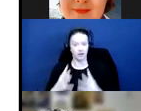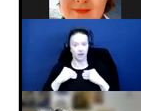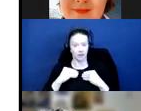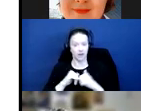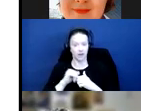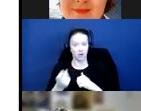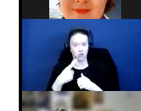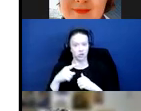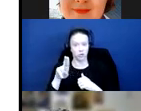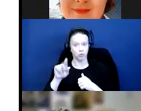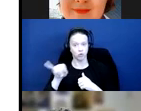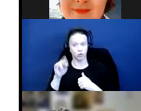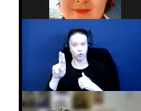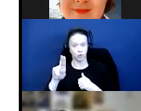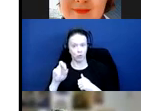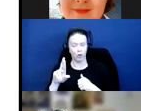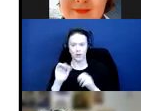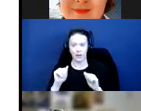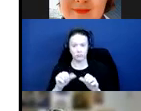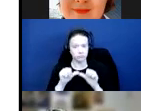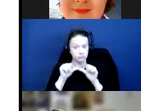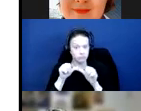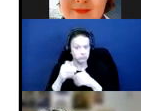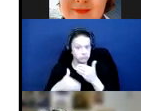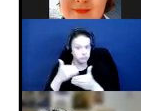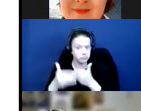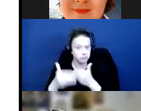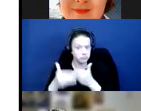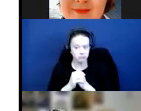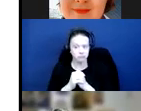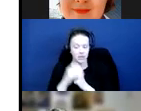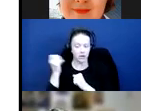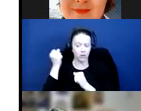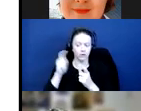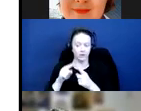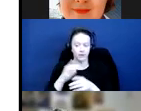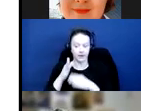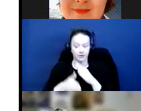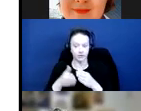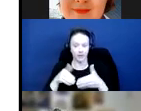Uju or I can keep going and hold till the end. So, let me just pause there